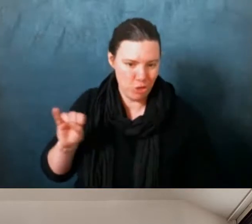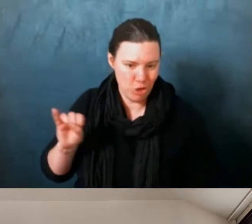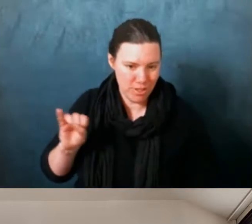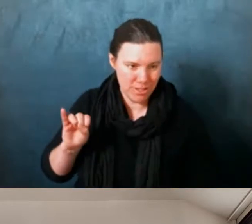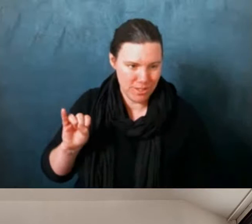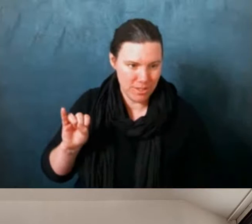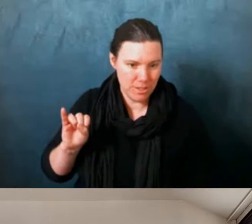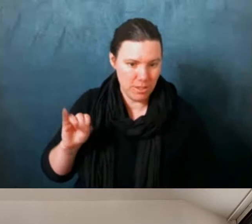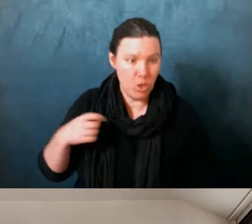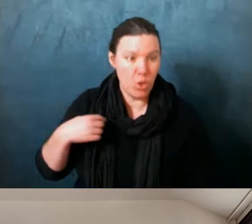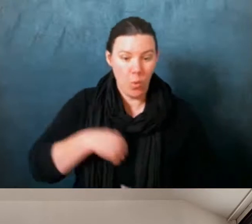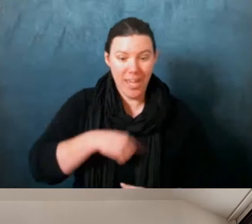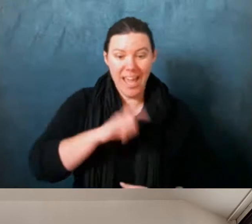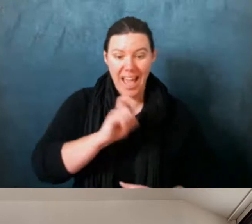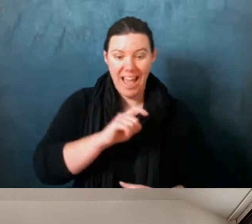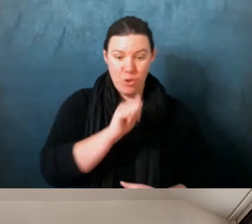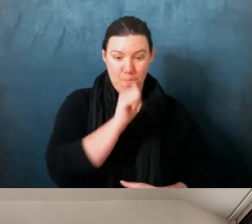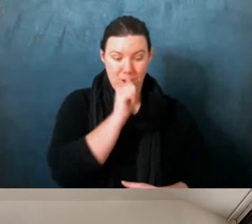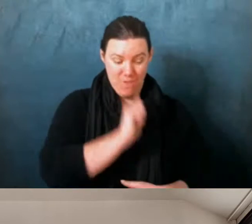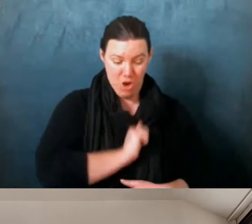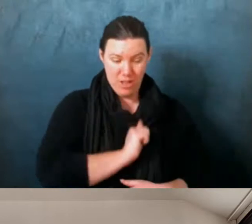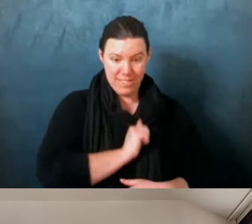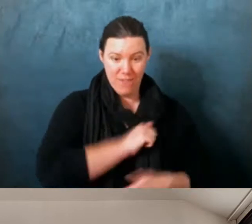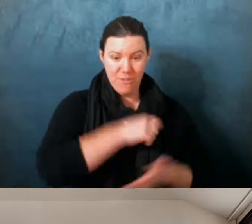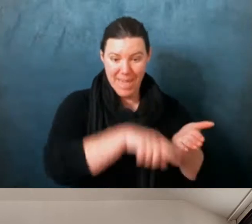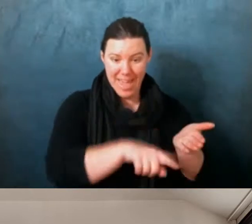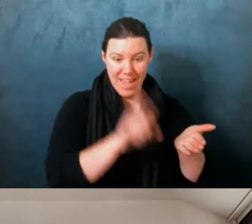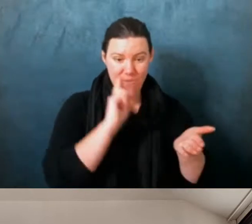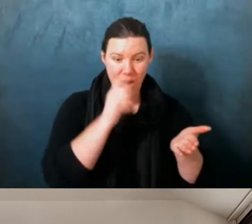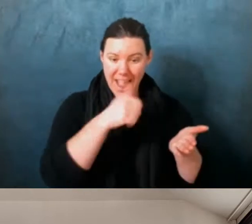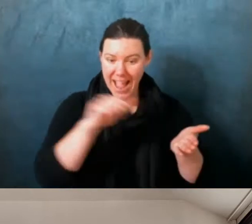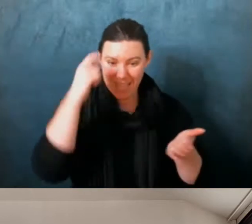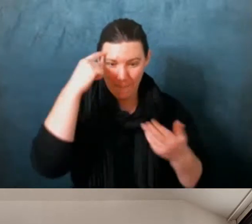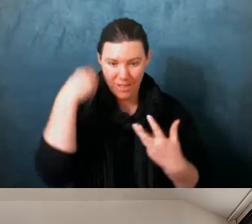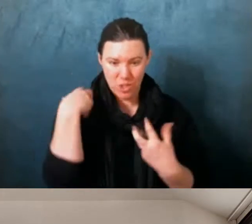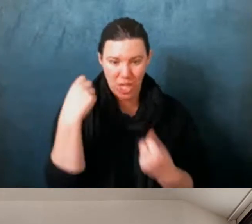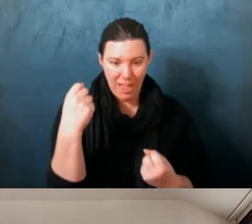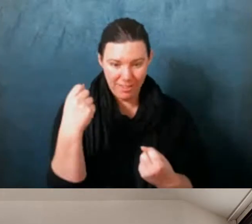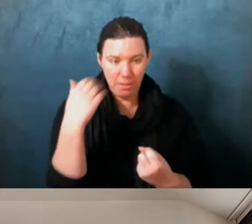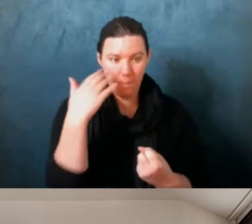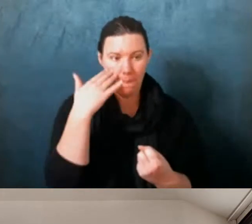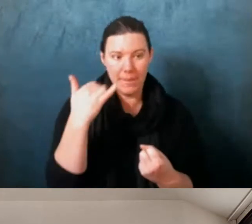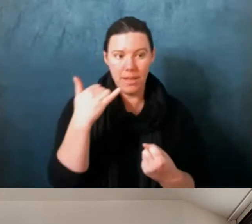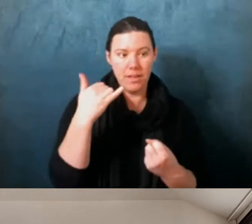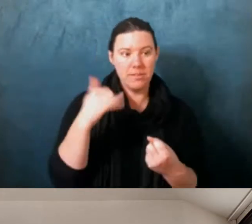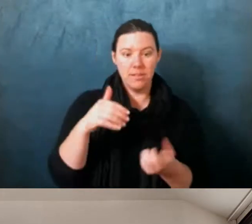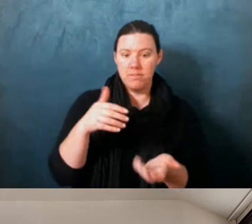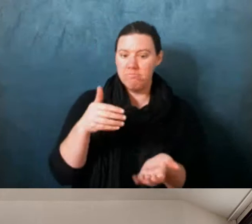for any mental health benefits that we get because the practitioners will not work with Medicaid.